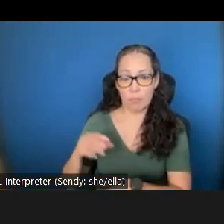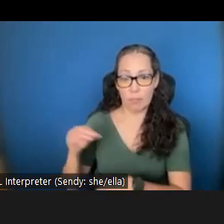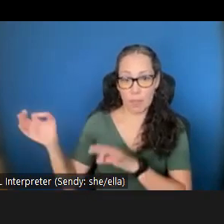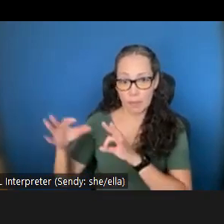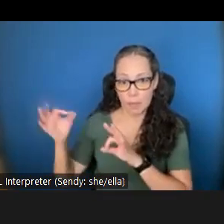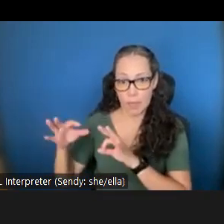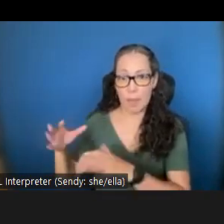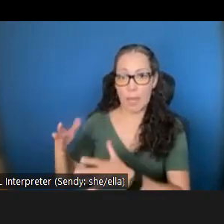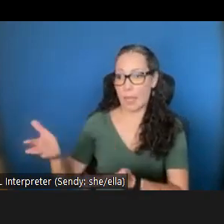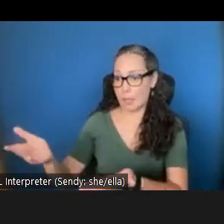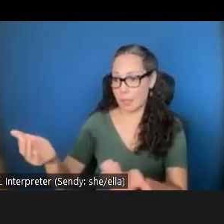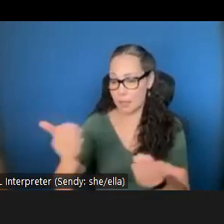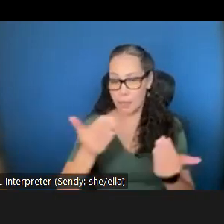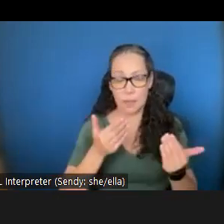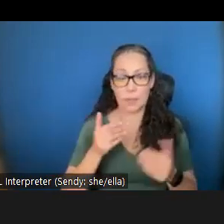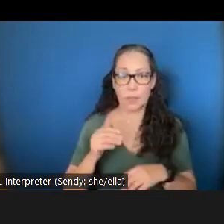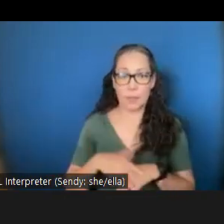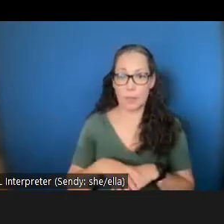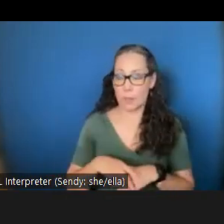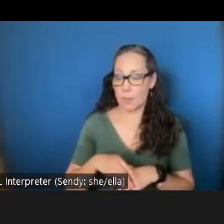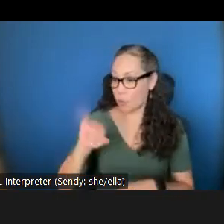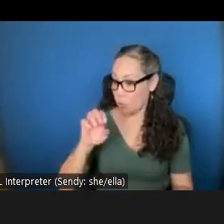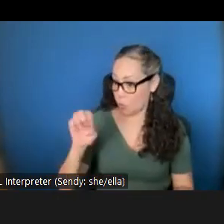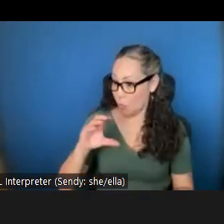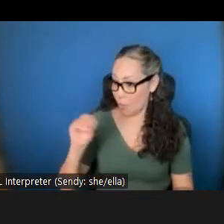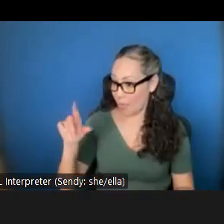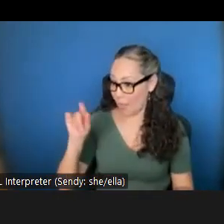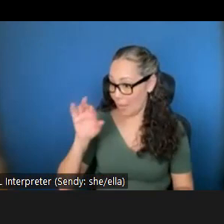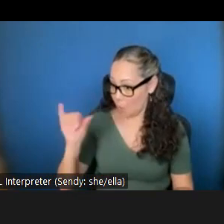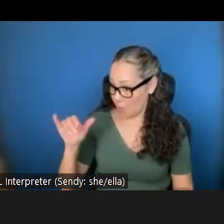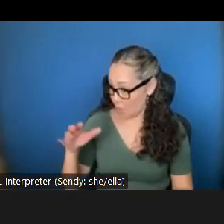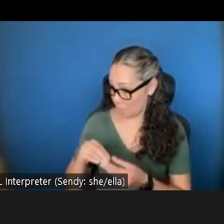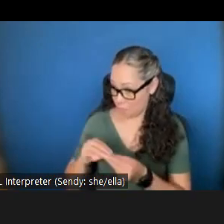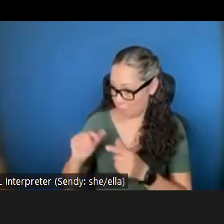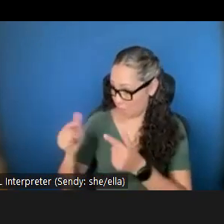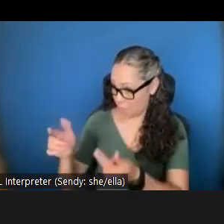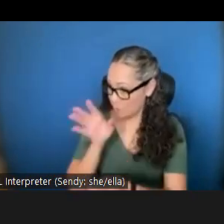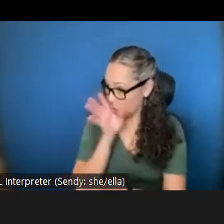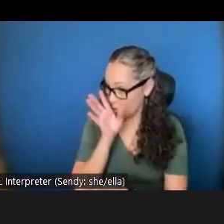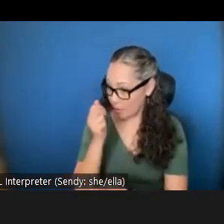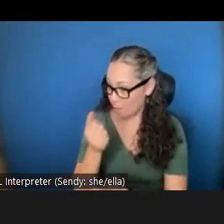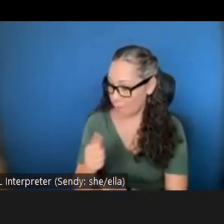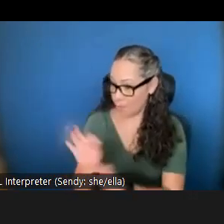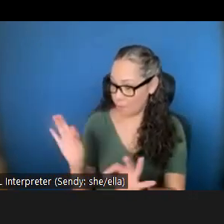sessions with manette so uh Joe Larry if you want to say a few words please feel free I don't know